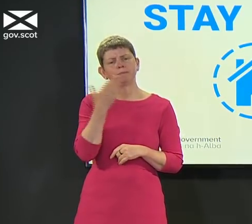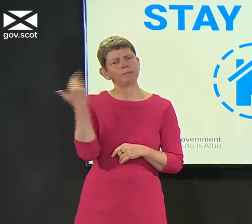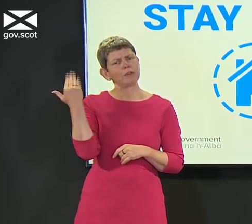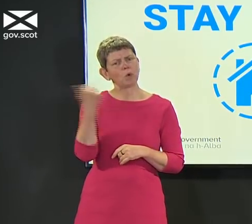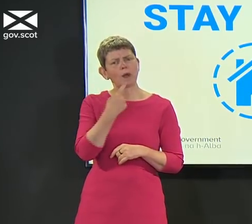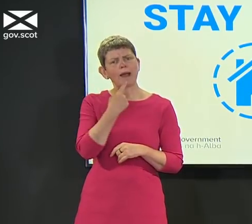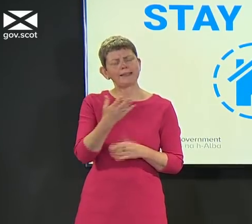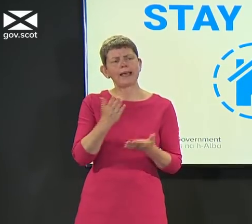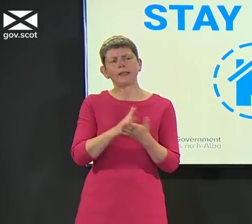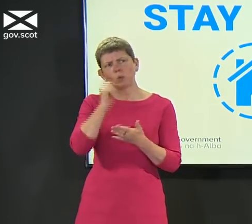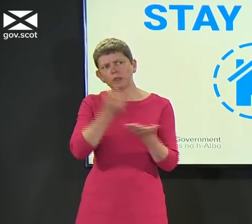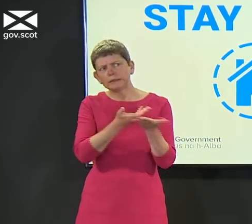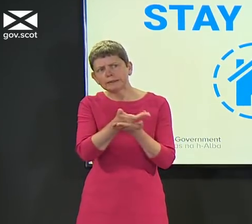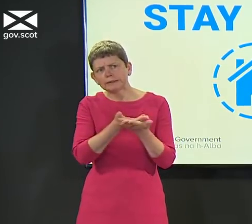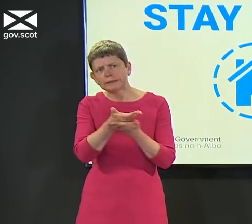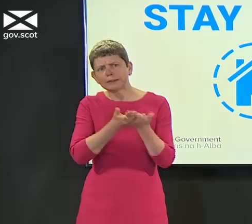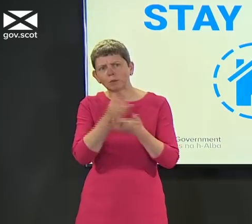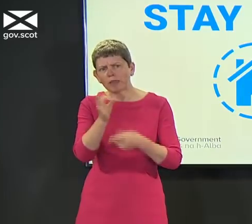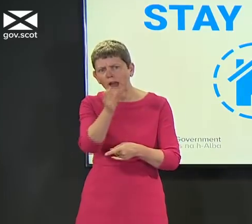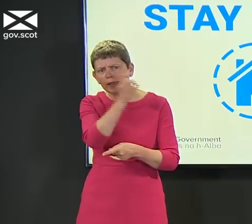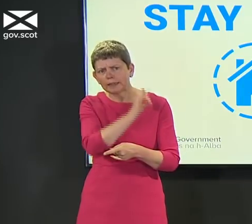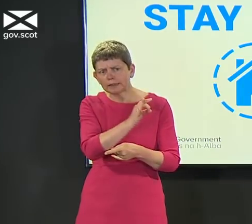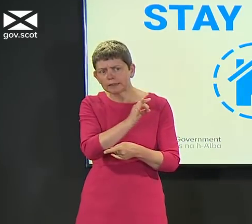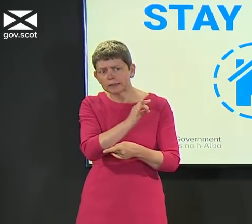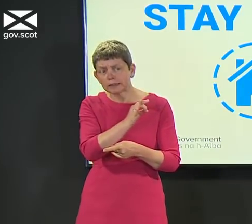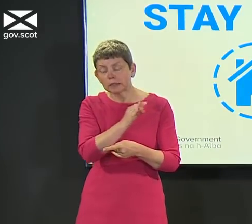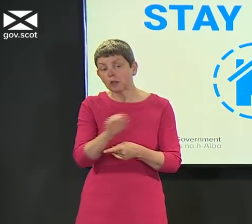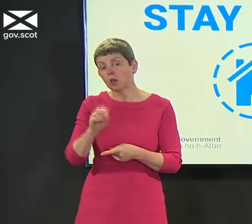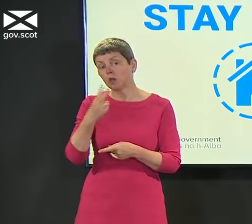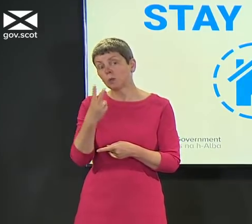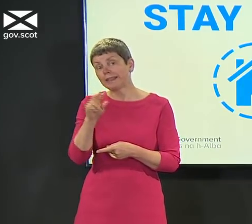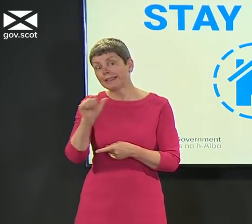with island communities about whether from the 26th of April they wanted to move down to level